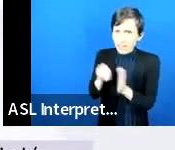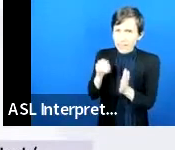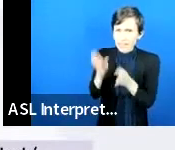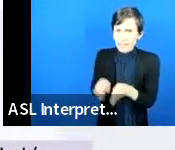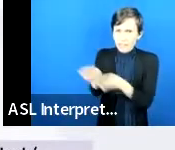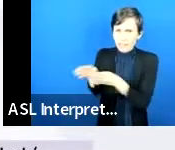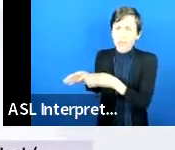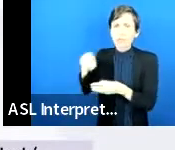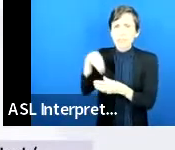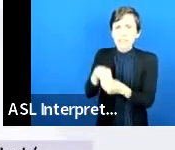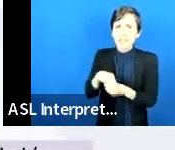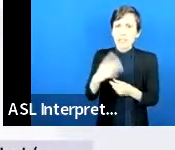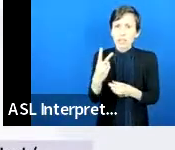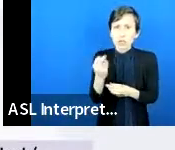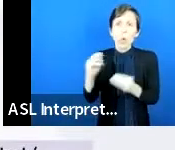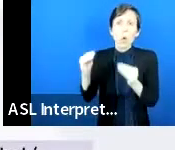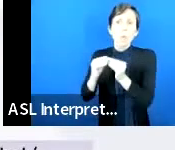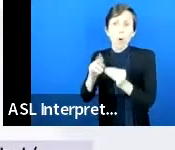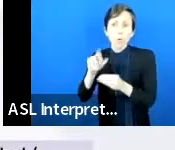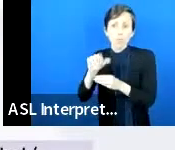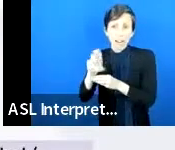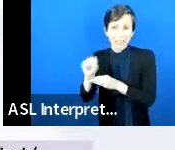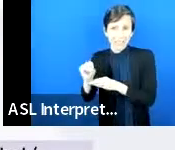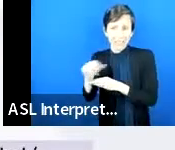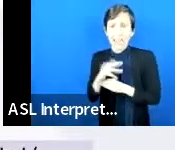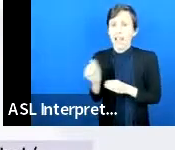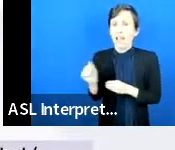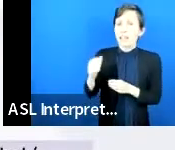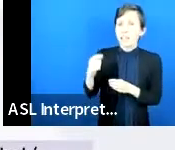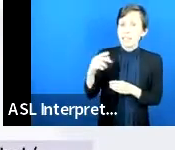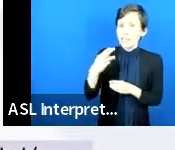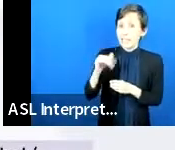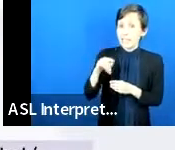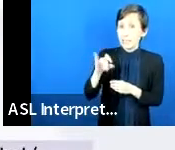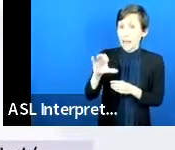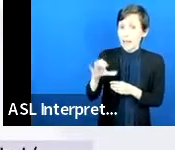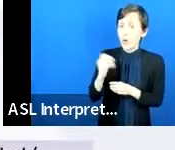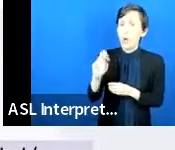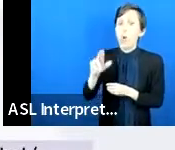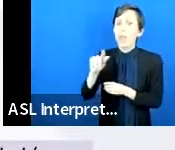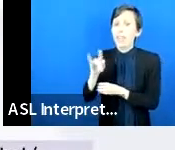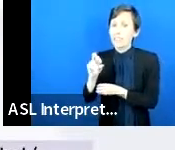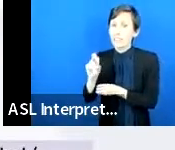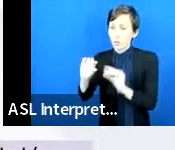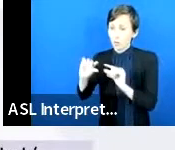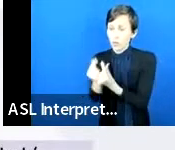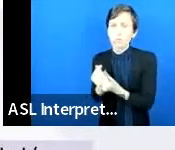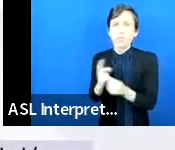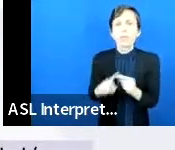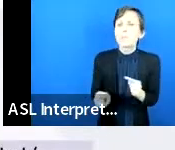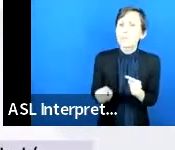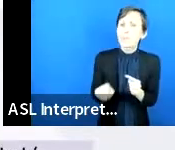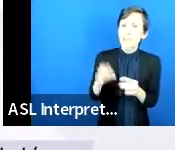in the two or more races and or hispanic Latino groups. But the issue of cultural identification has some unique